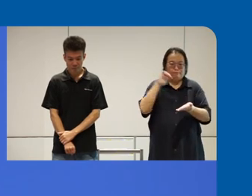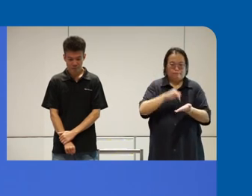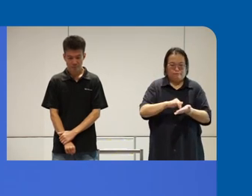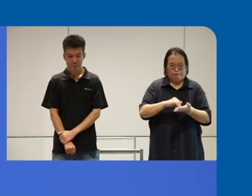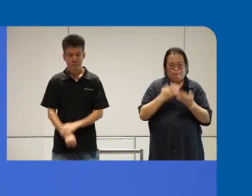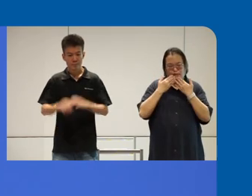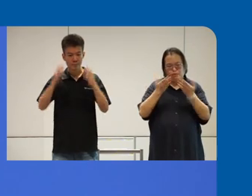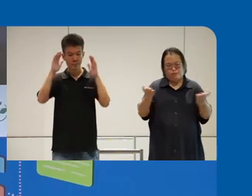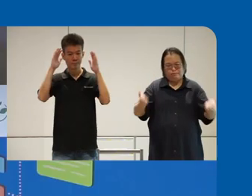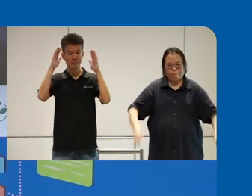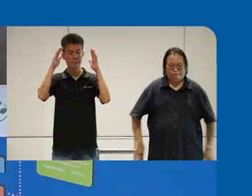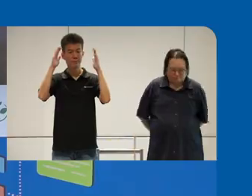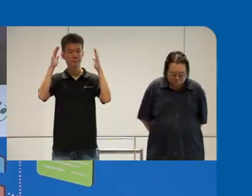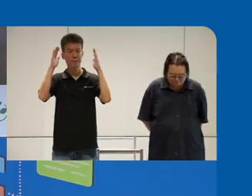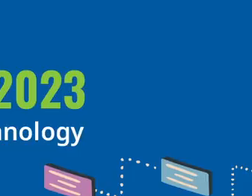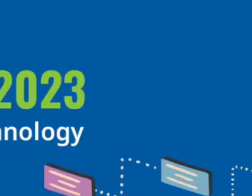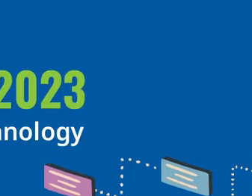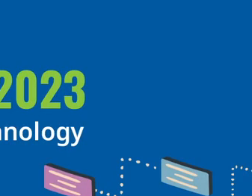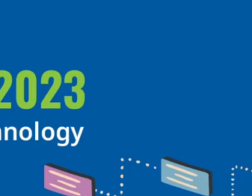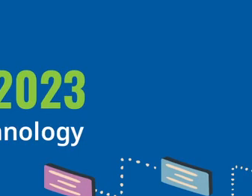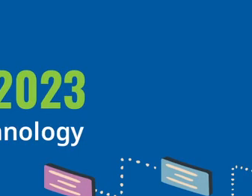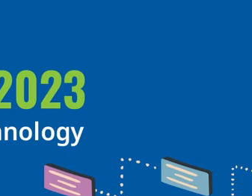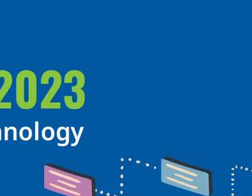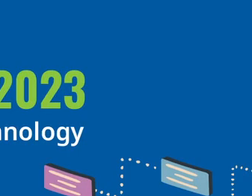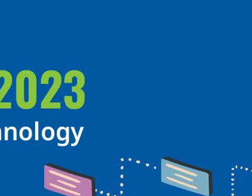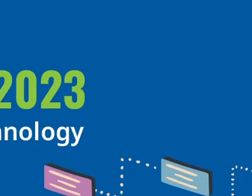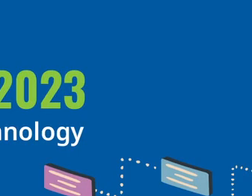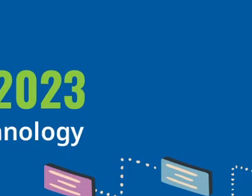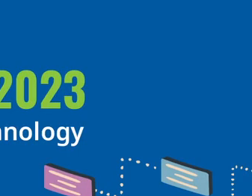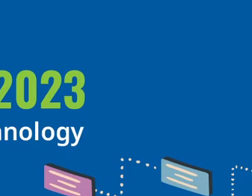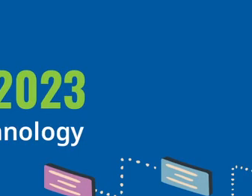thanks